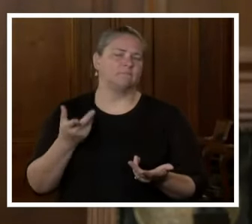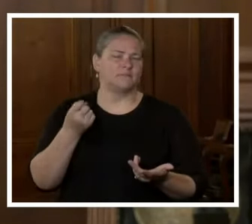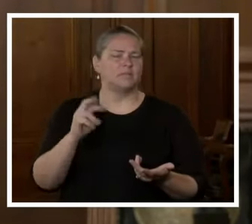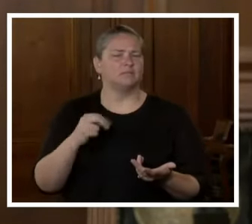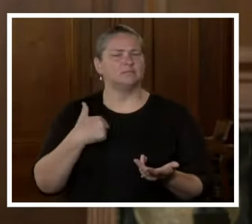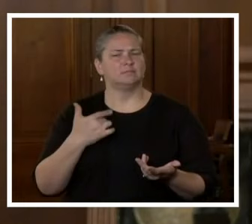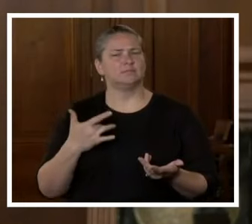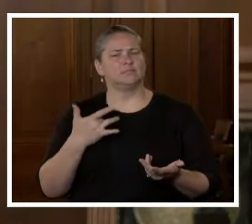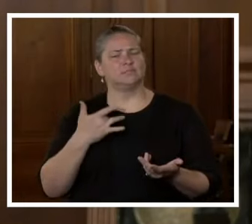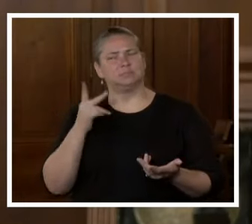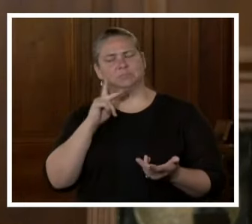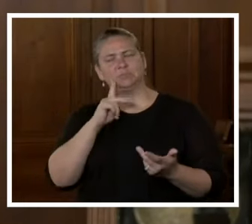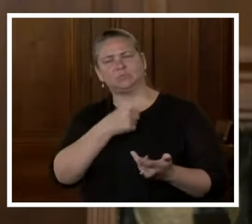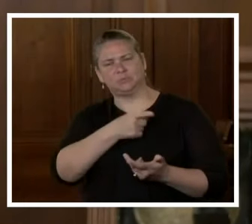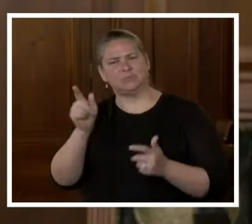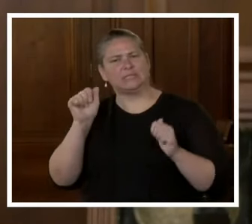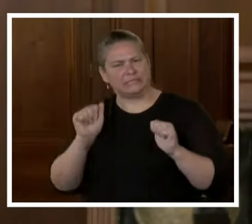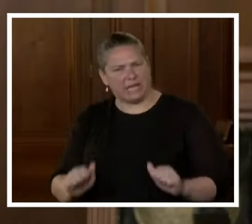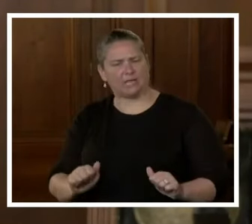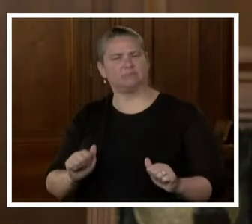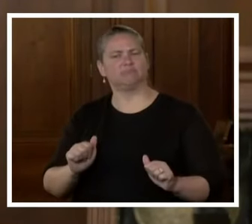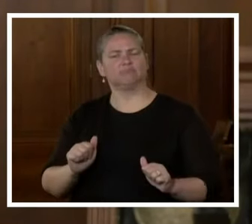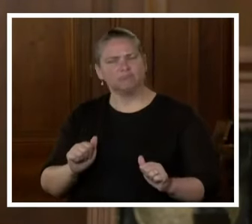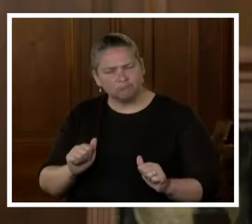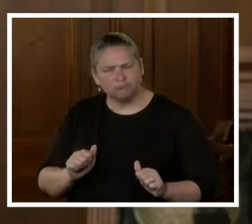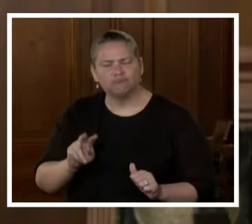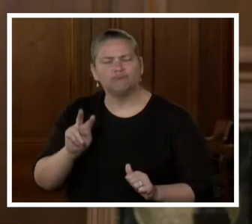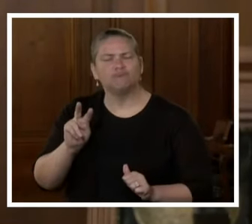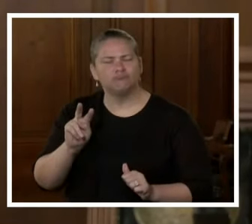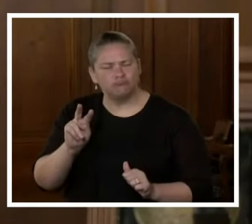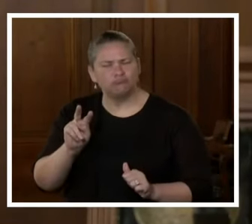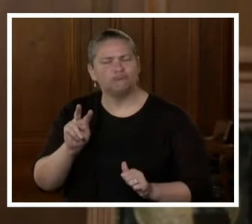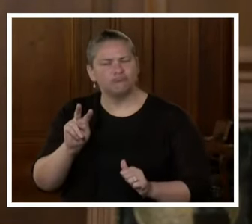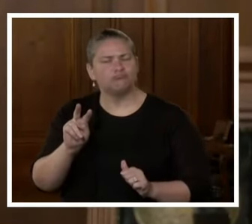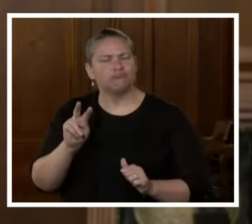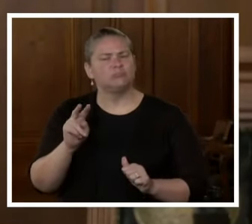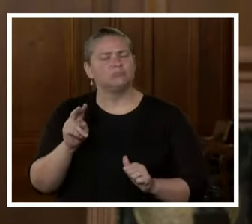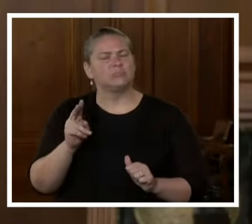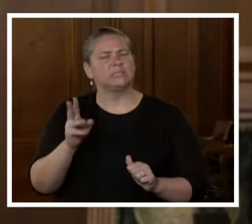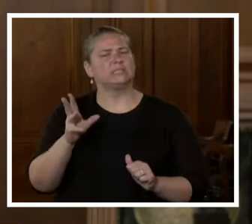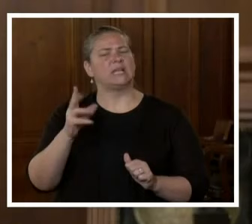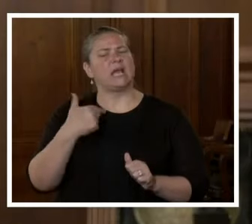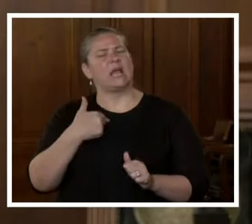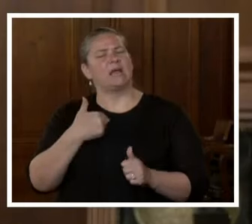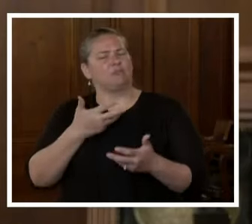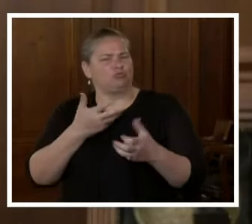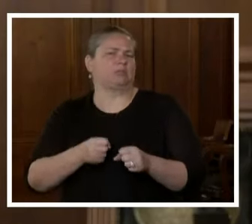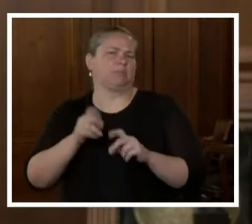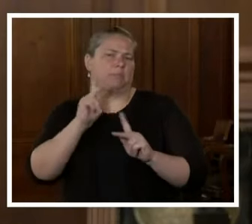IT IS A REVISION OF A NUMBER.